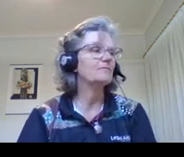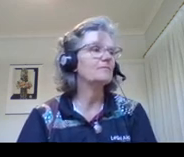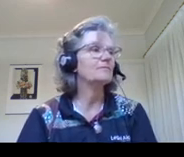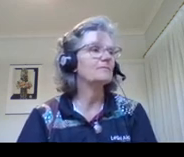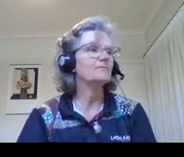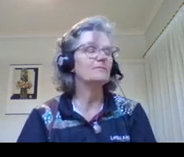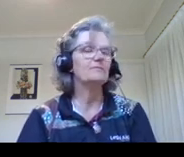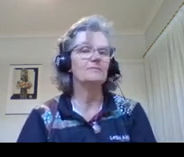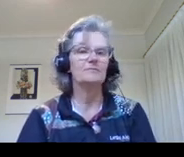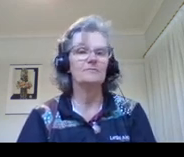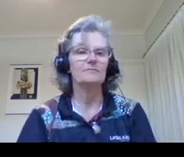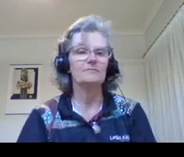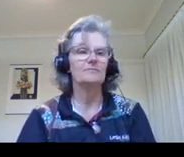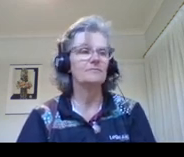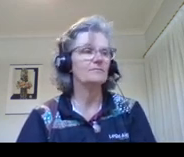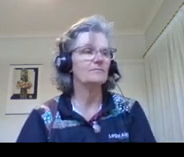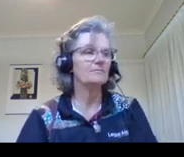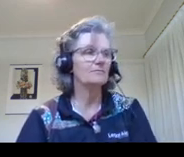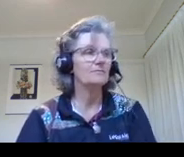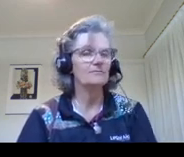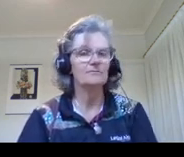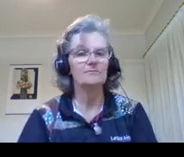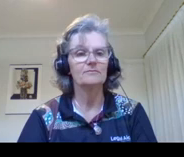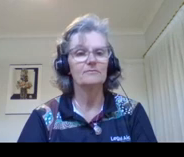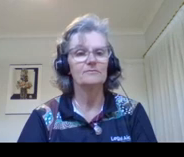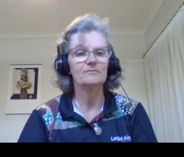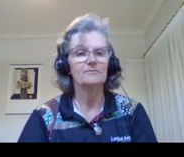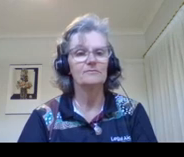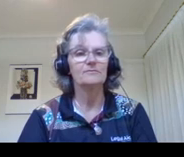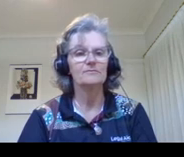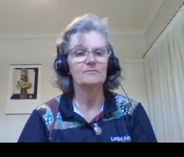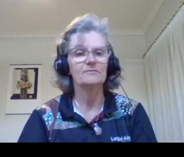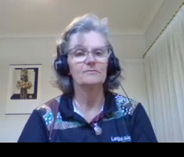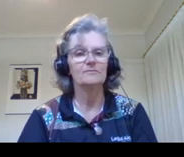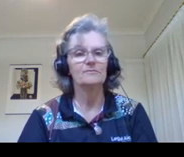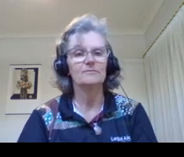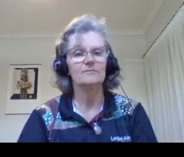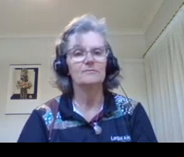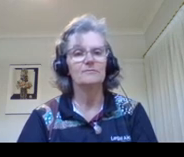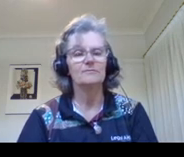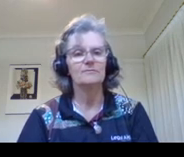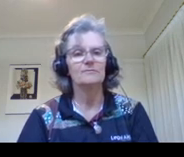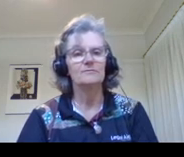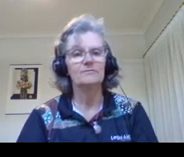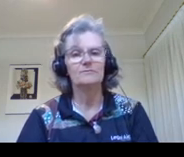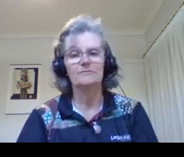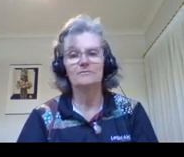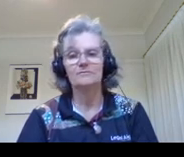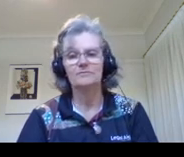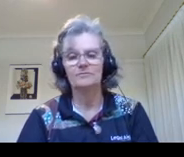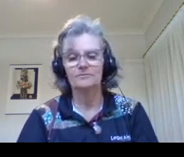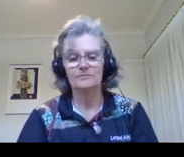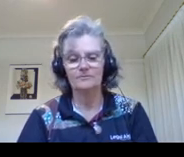link or text or voice mail that you're not aware of I know you believe in a in a time where we're